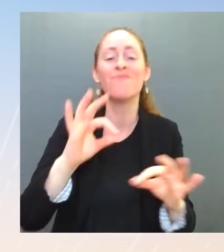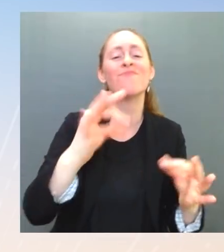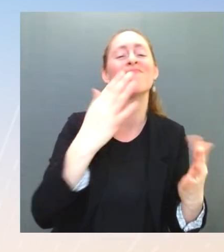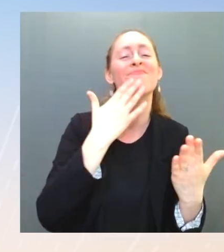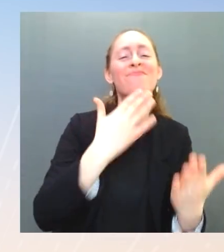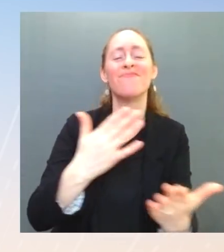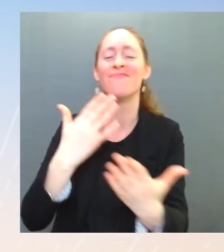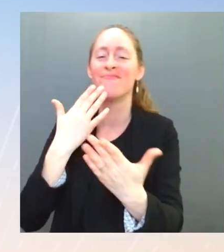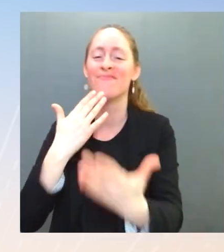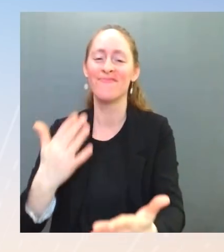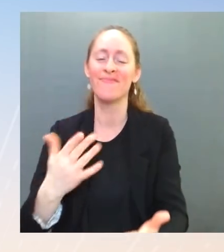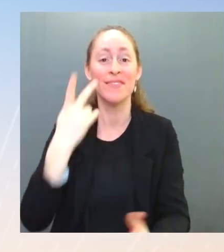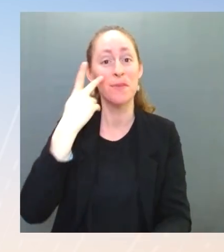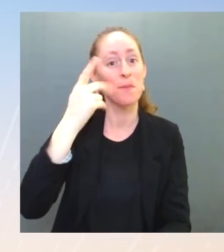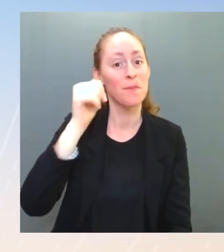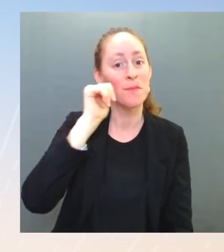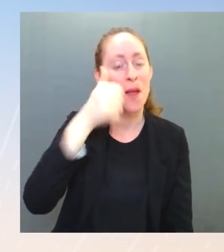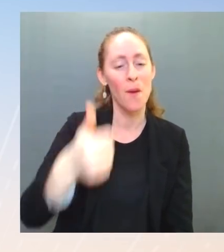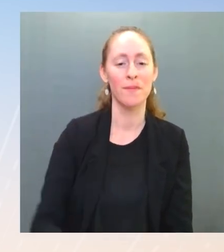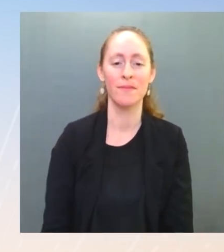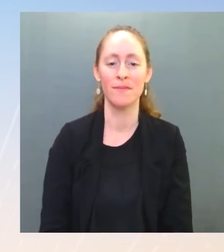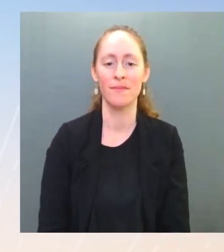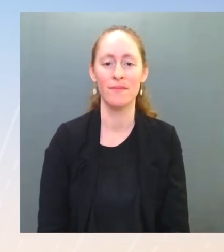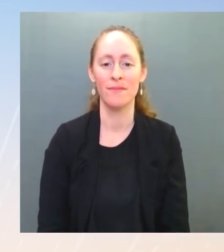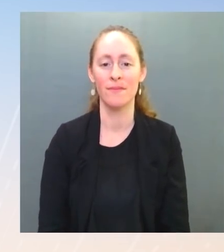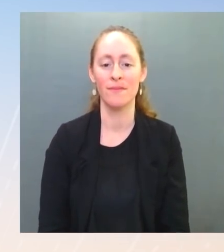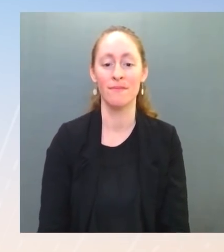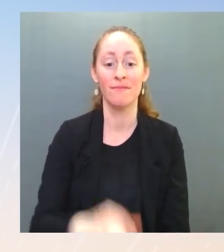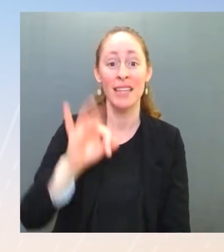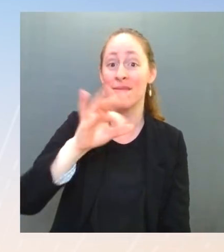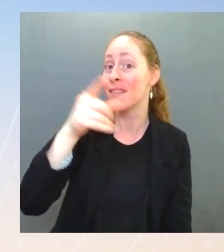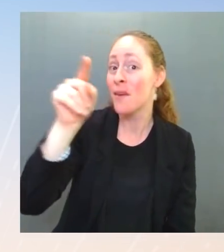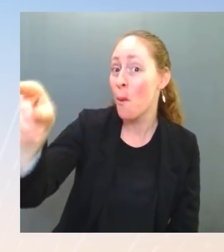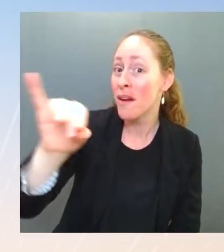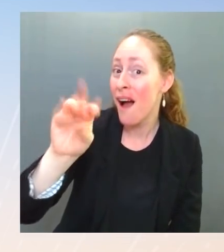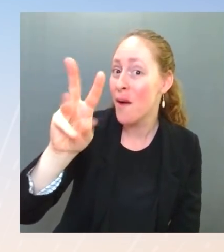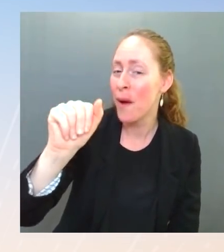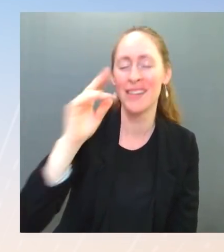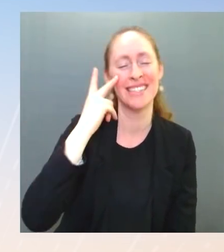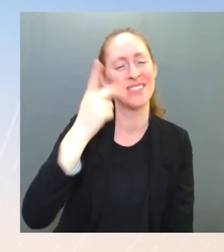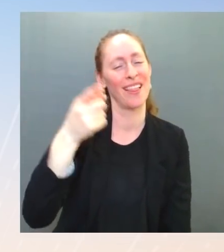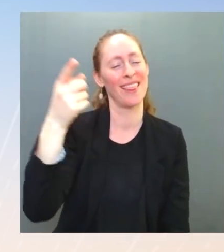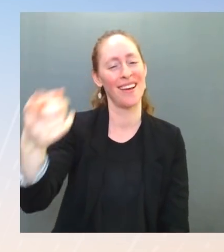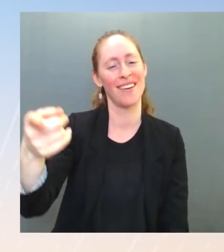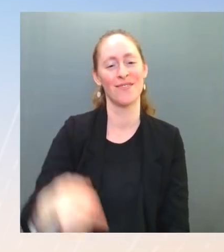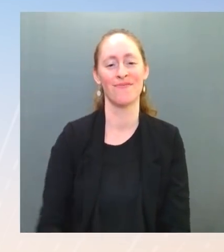But for those -- The Press: . Ms. Psaki: Yes, wouldn't miss it. Been to more state fairs --